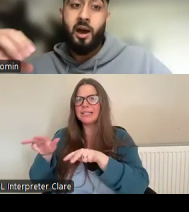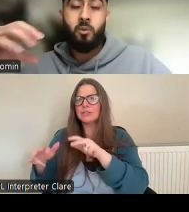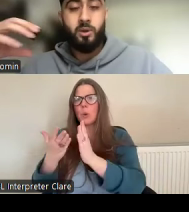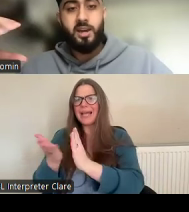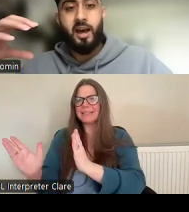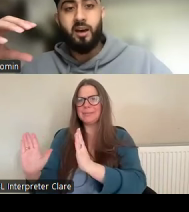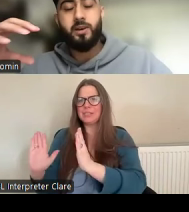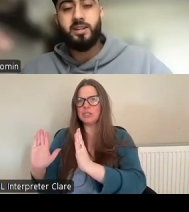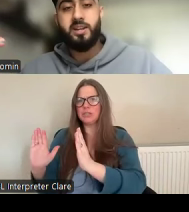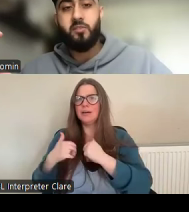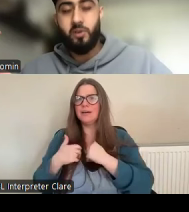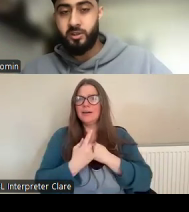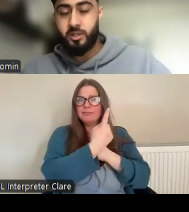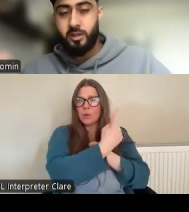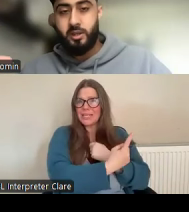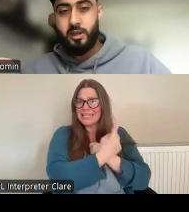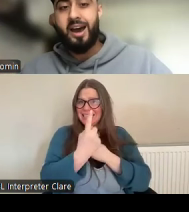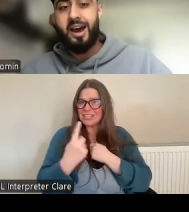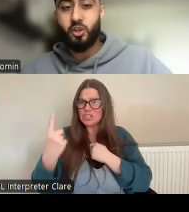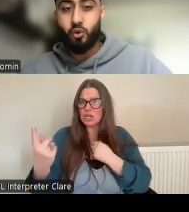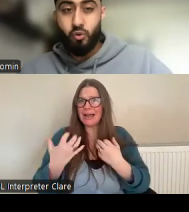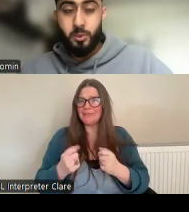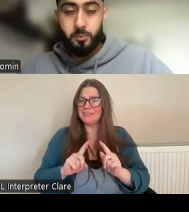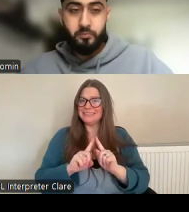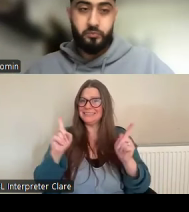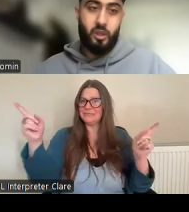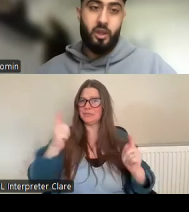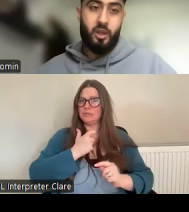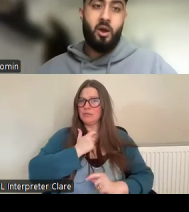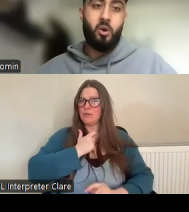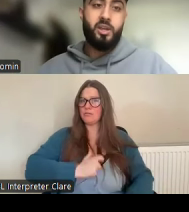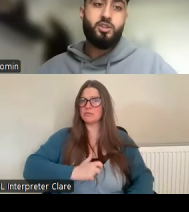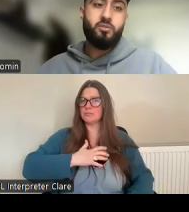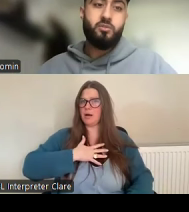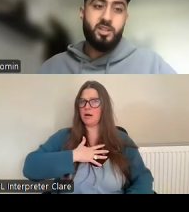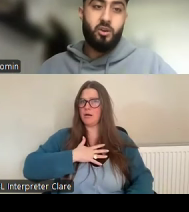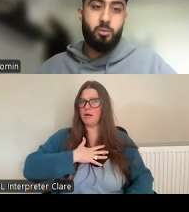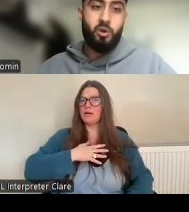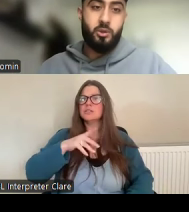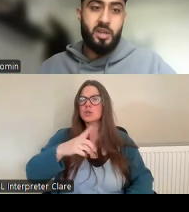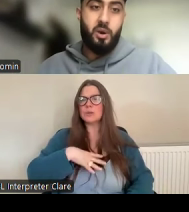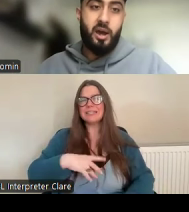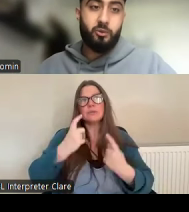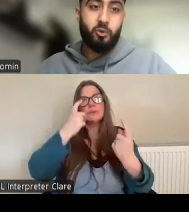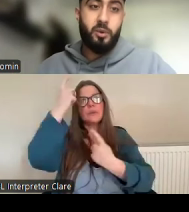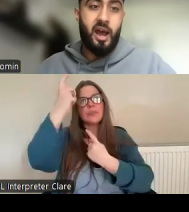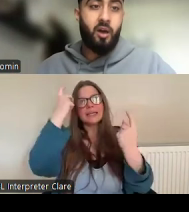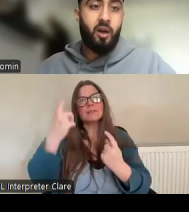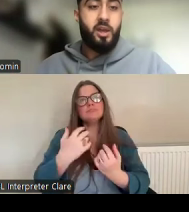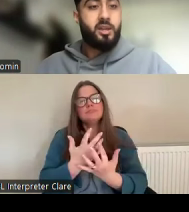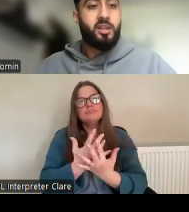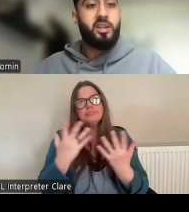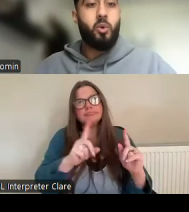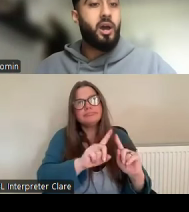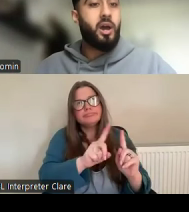I want to have a different ad group. Now, each of these I could put into a separate ad group and have keywords